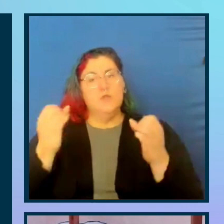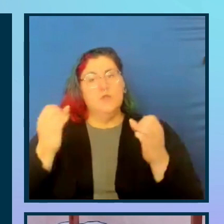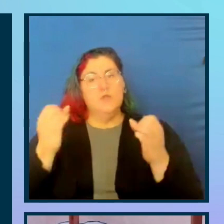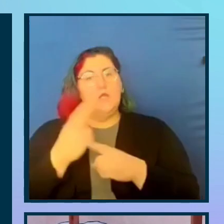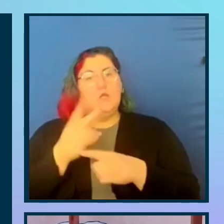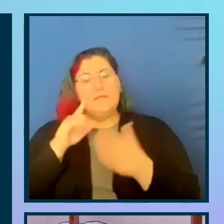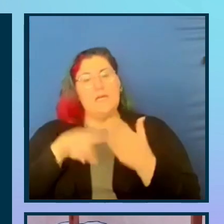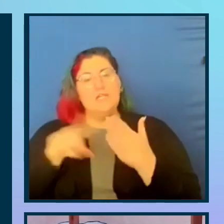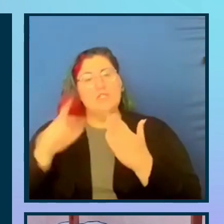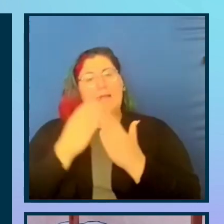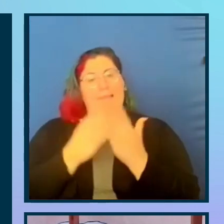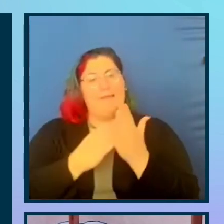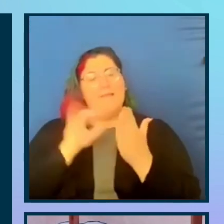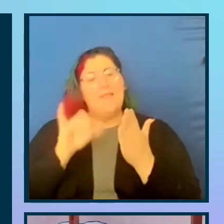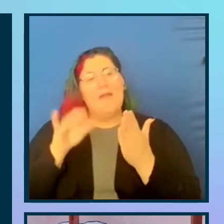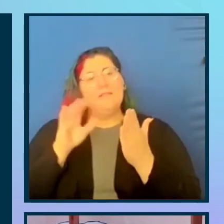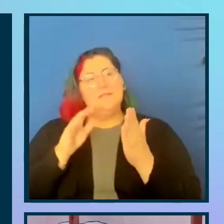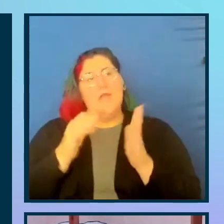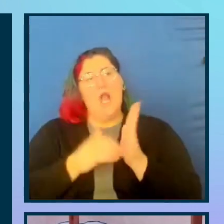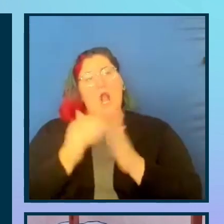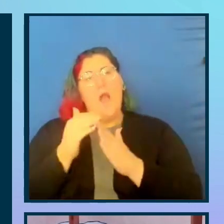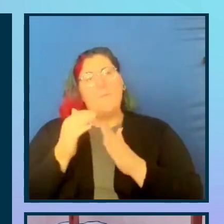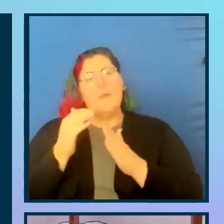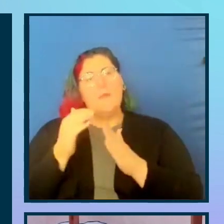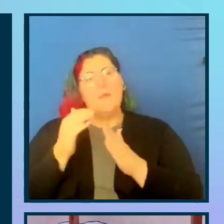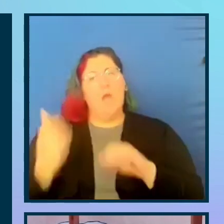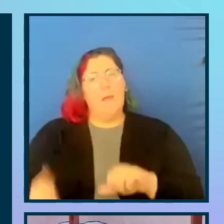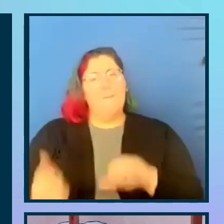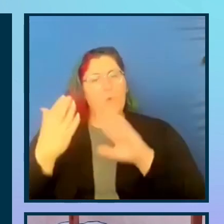to trying to integrate accessibility further left in the development process,